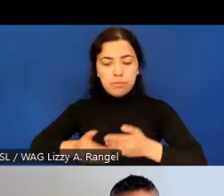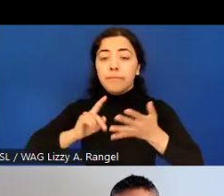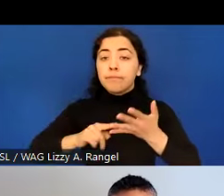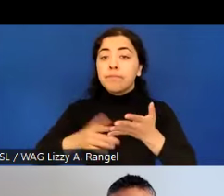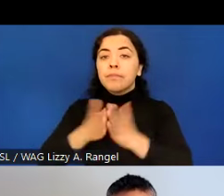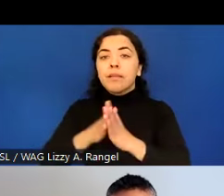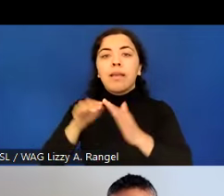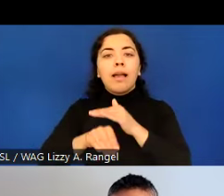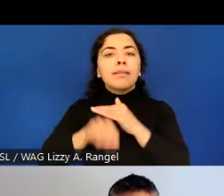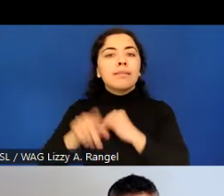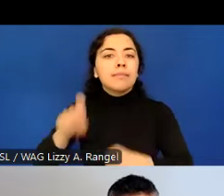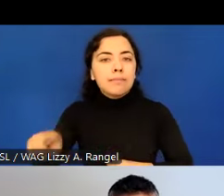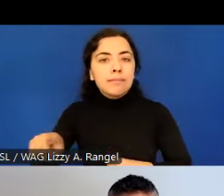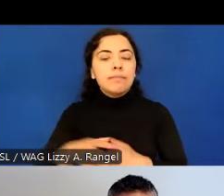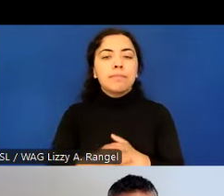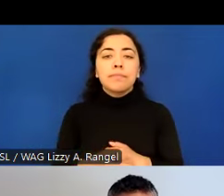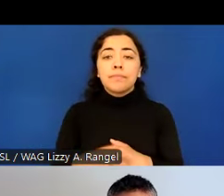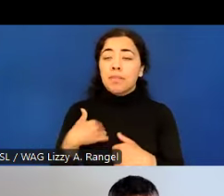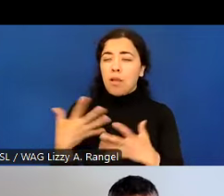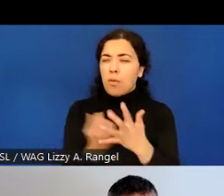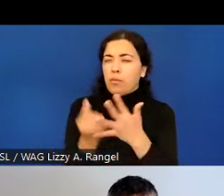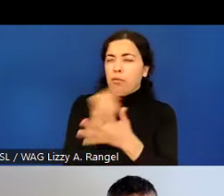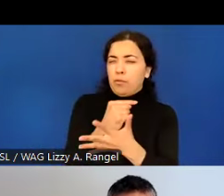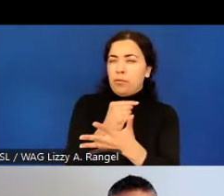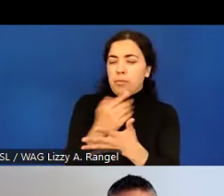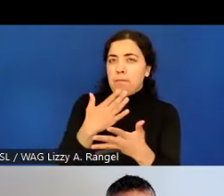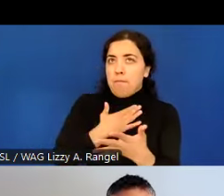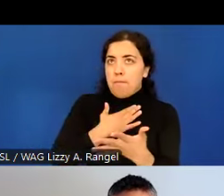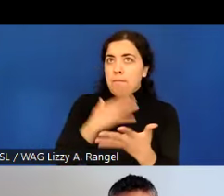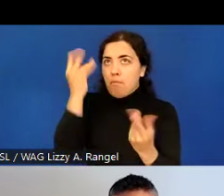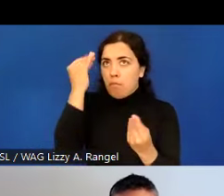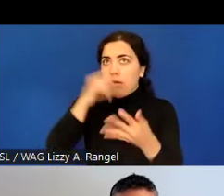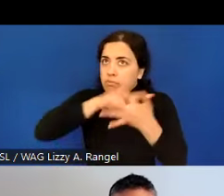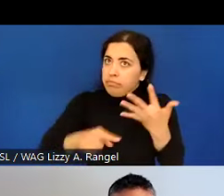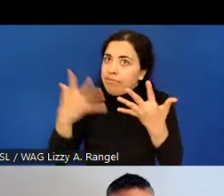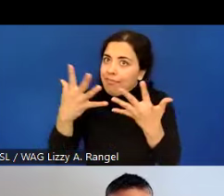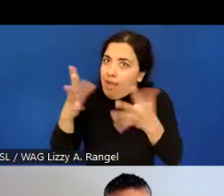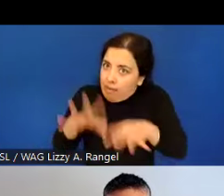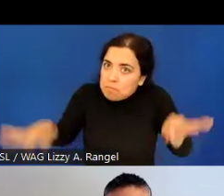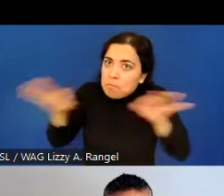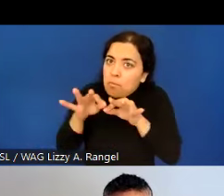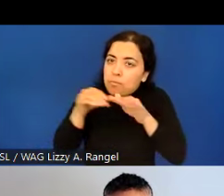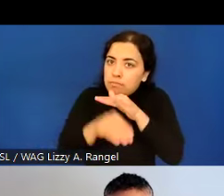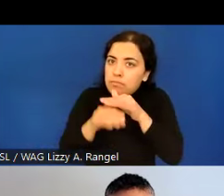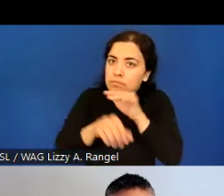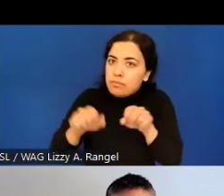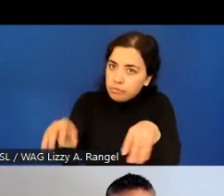I want to now cover what I think are the five main accessibility features or practices that